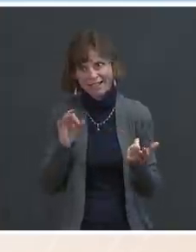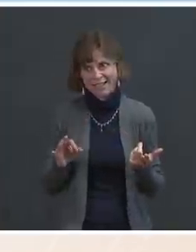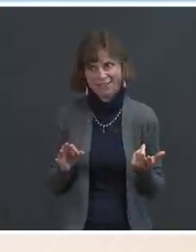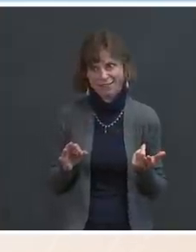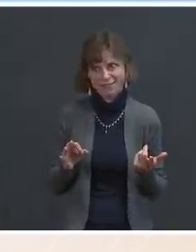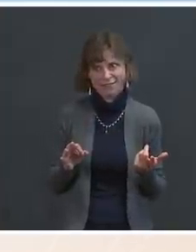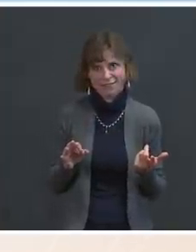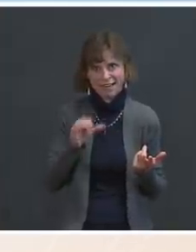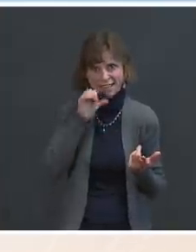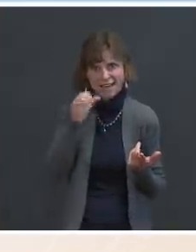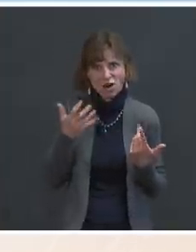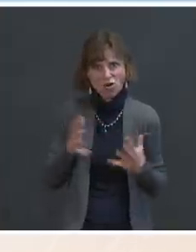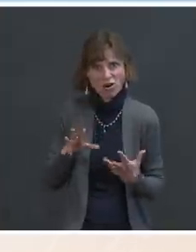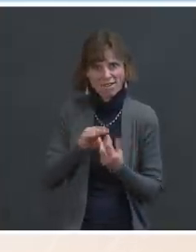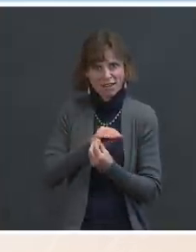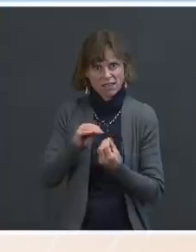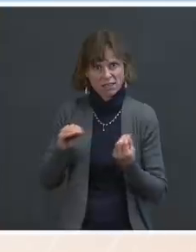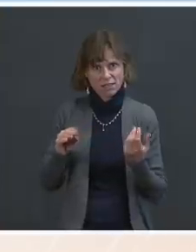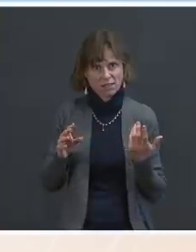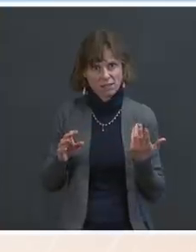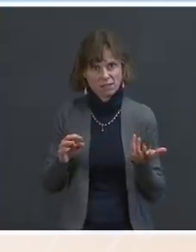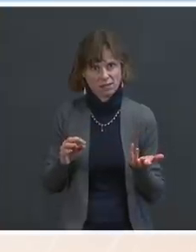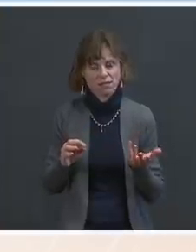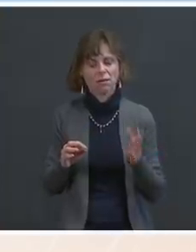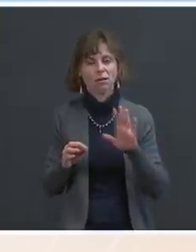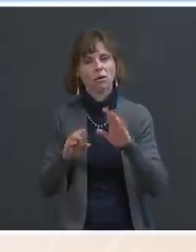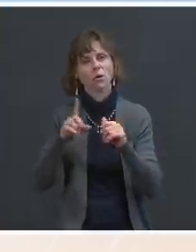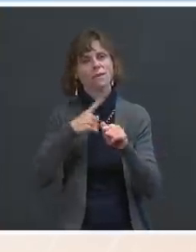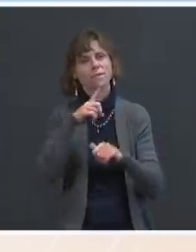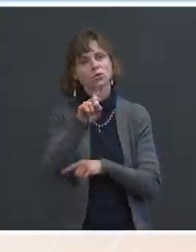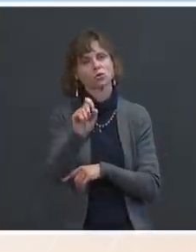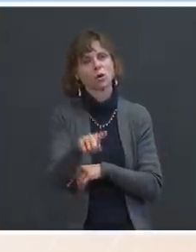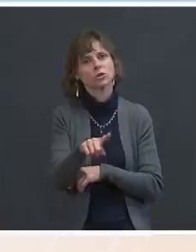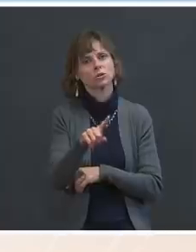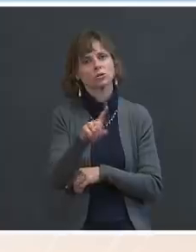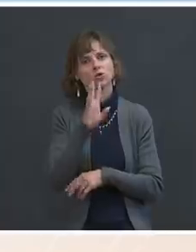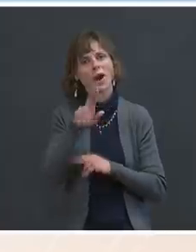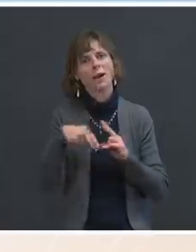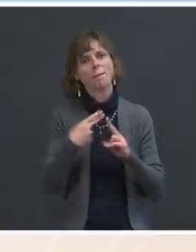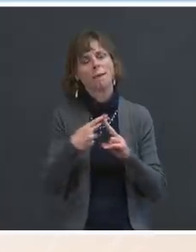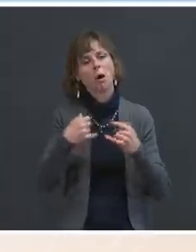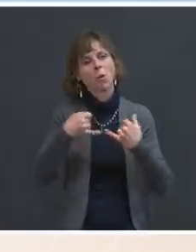with that kind of aggressive messaging? Ambassador Jacobson: Well, on the first question regarding the border wall, the President has been very clear